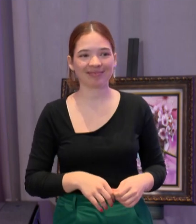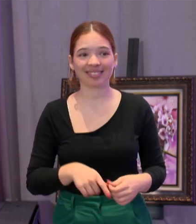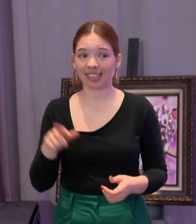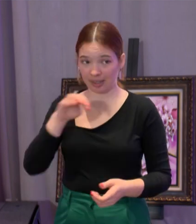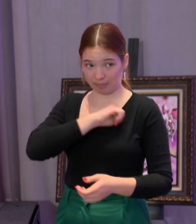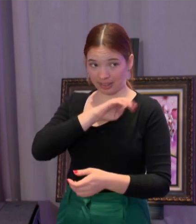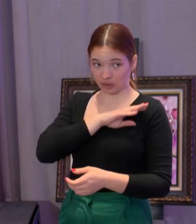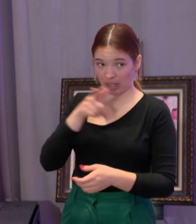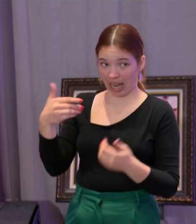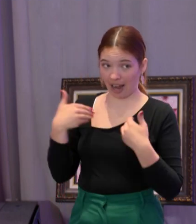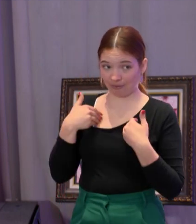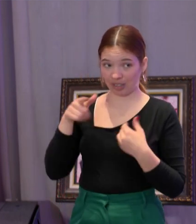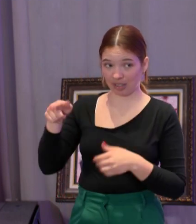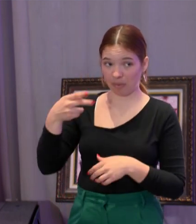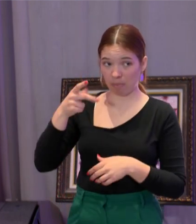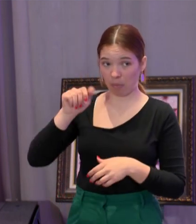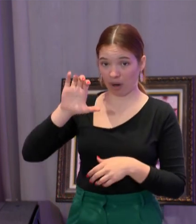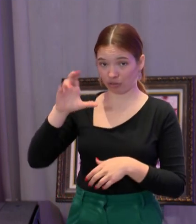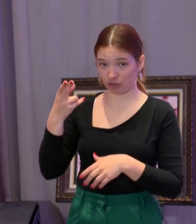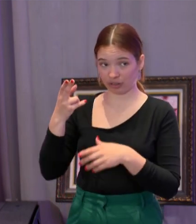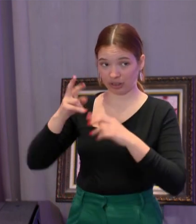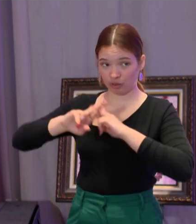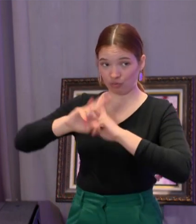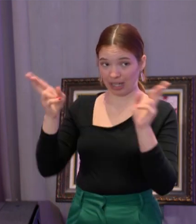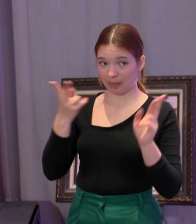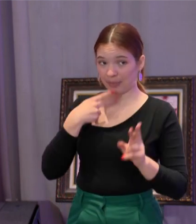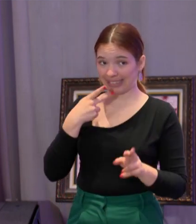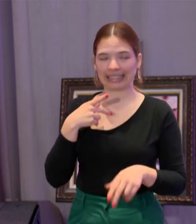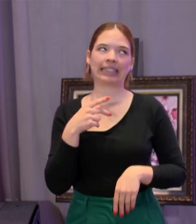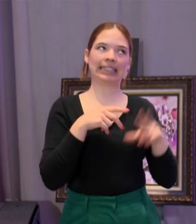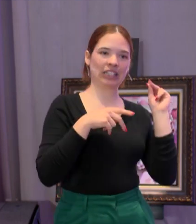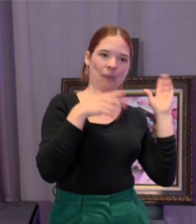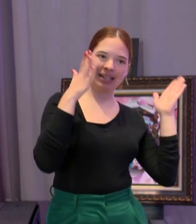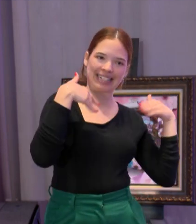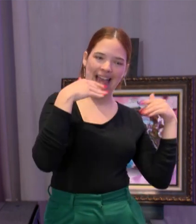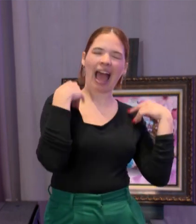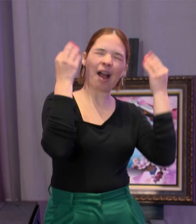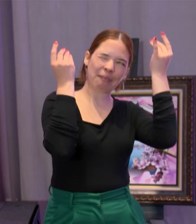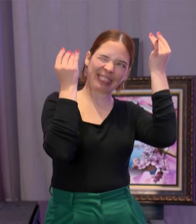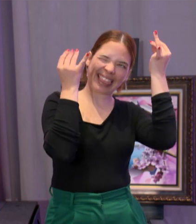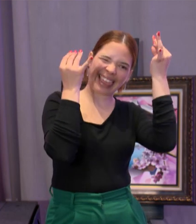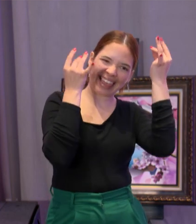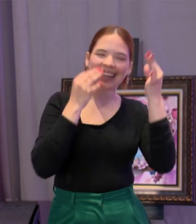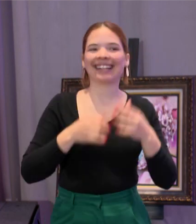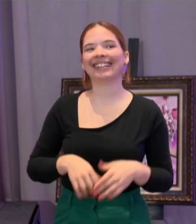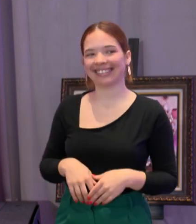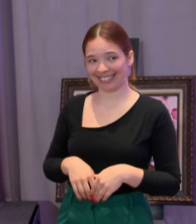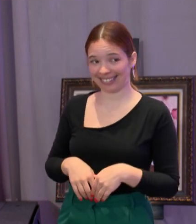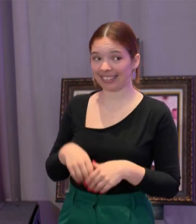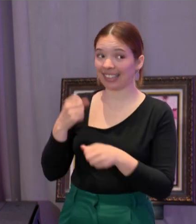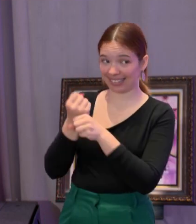NO DOUBT. DO YOU HAVE YOUR PORCH READY YET? LAST YEAR IT WAS REALLY LOOKING